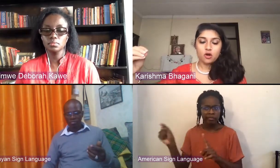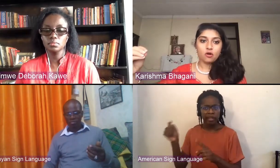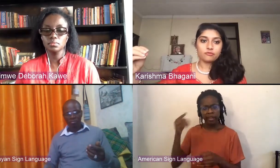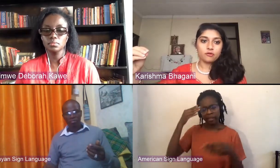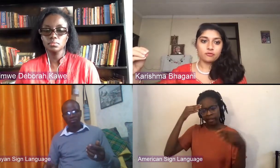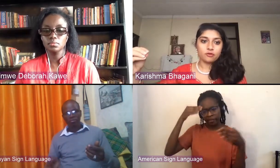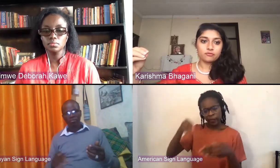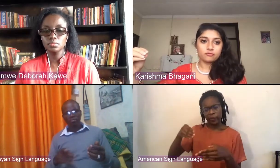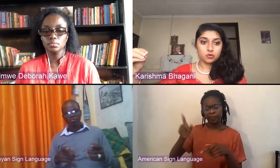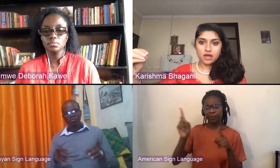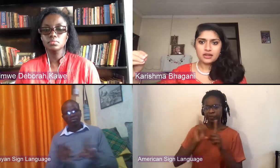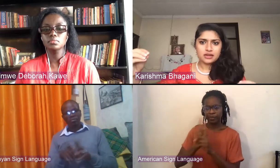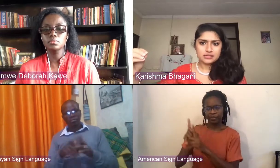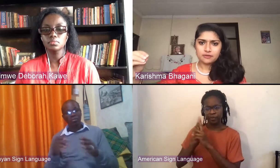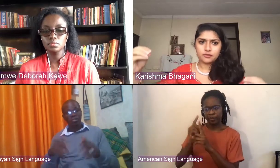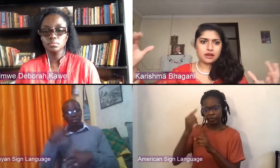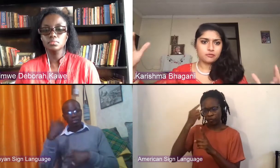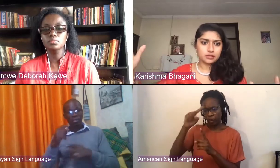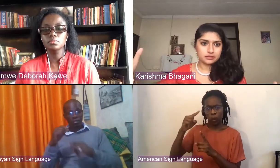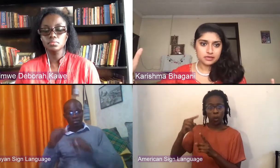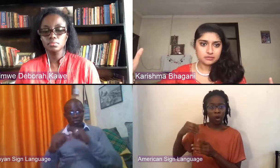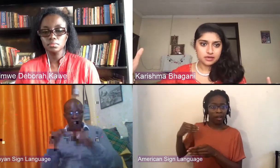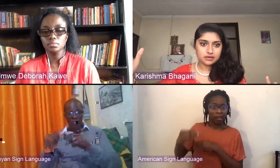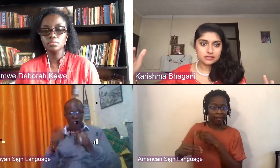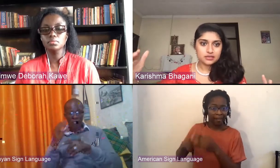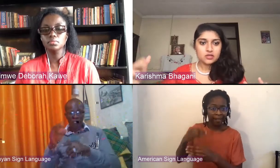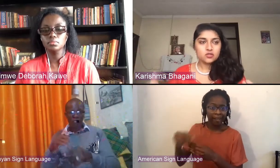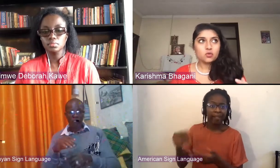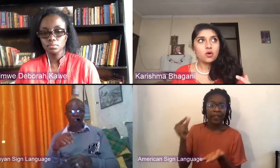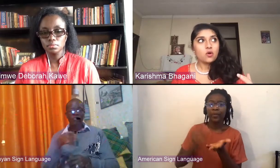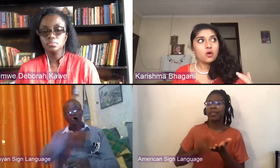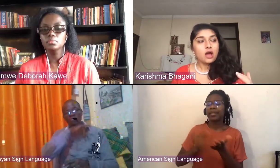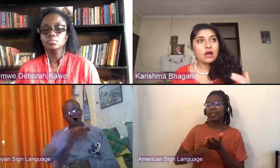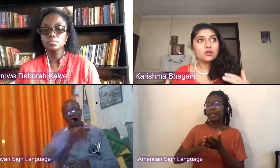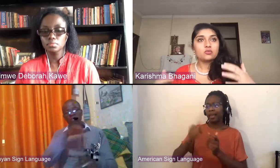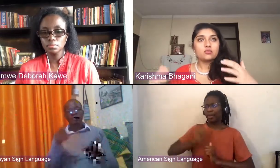of Ugandan, East African, African theater makers. So how do you,